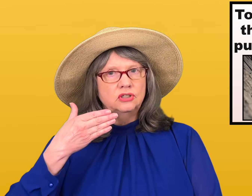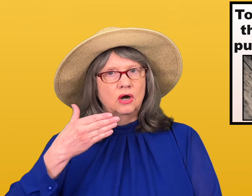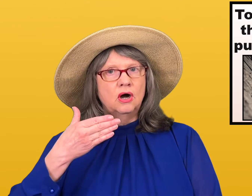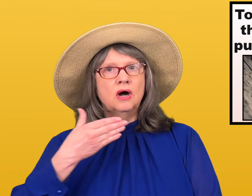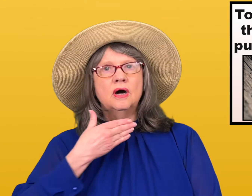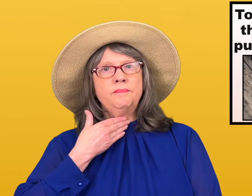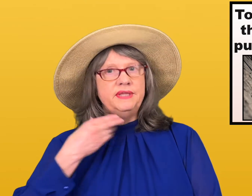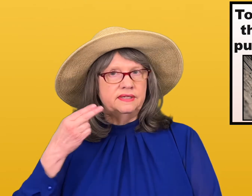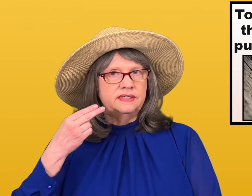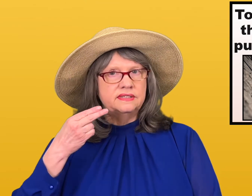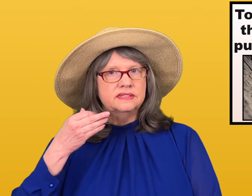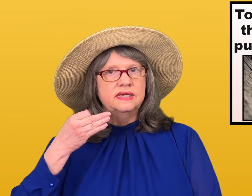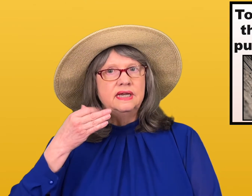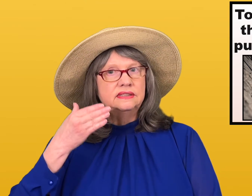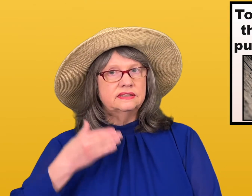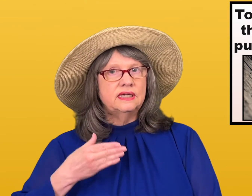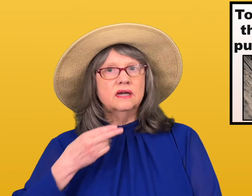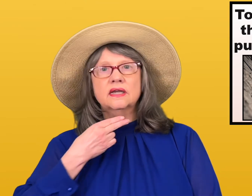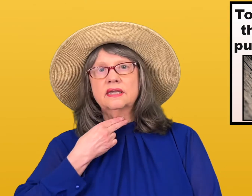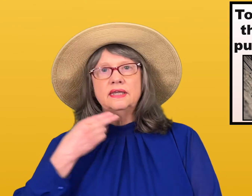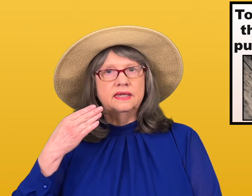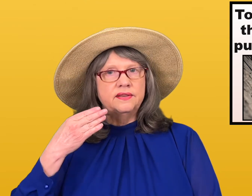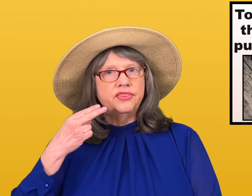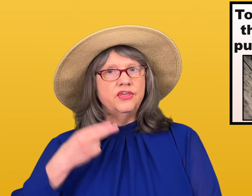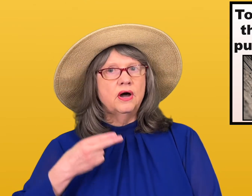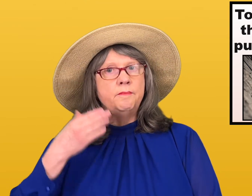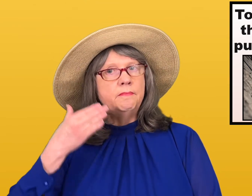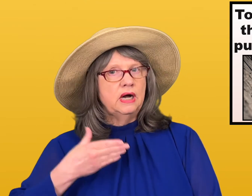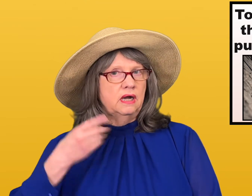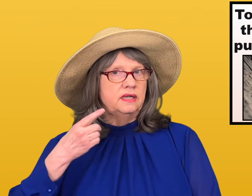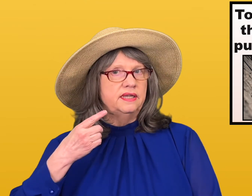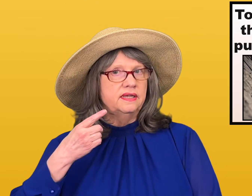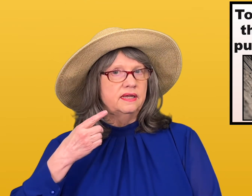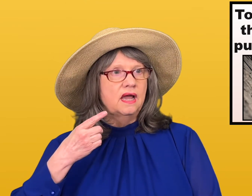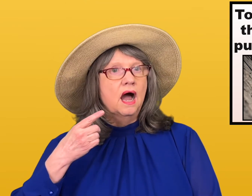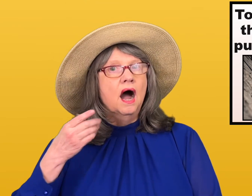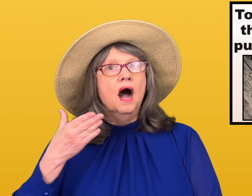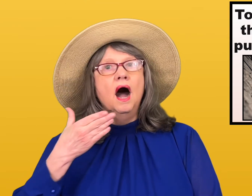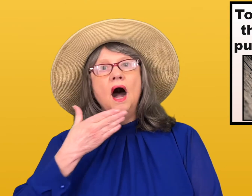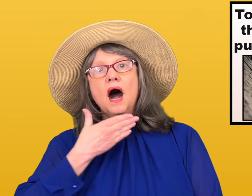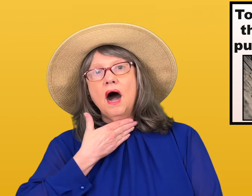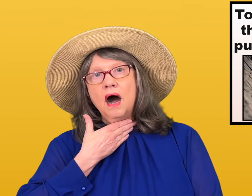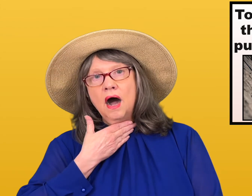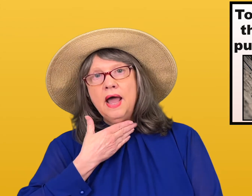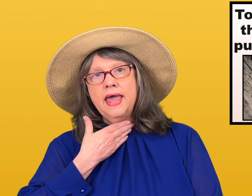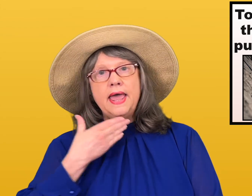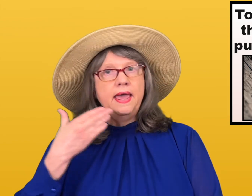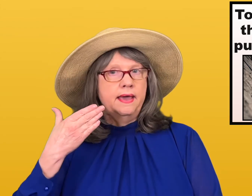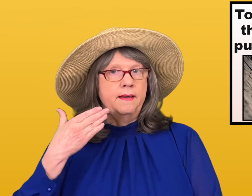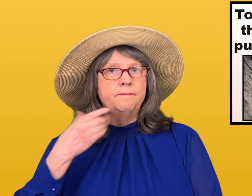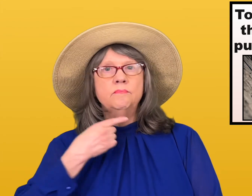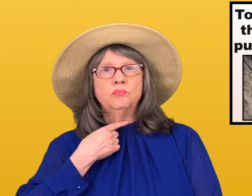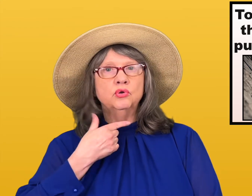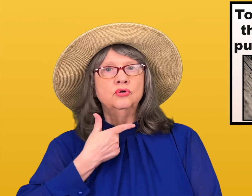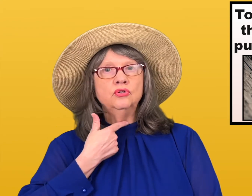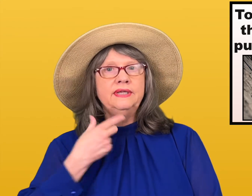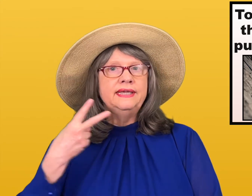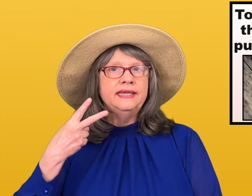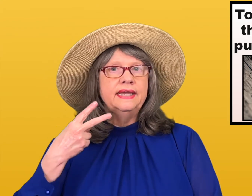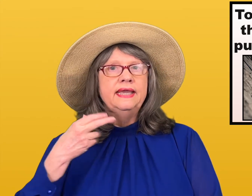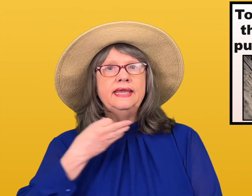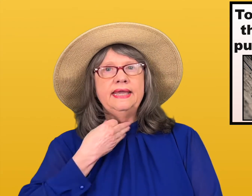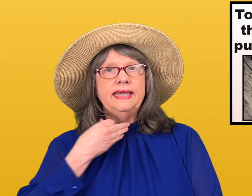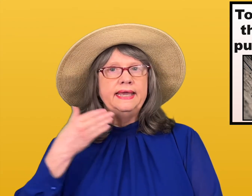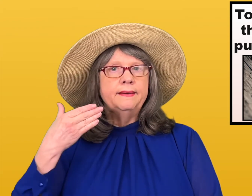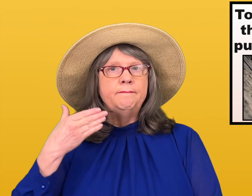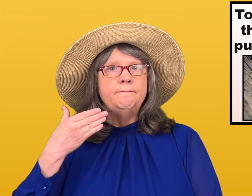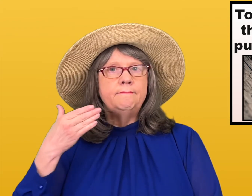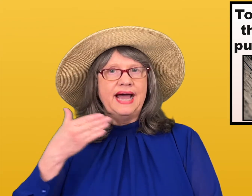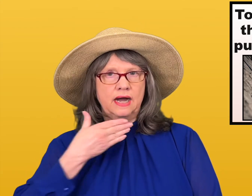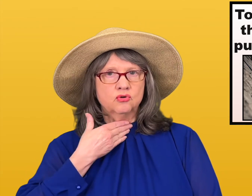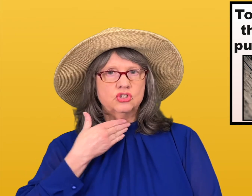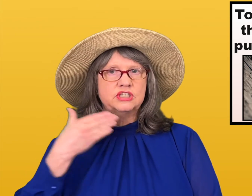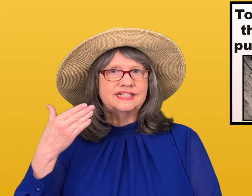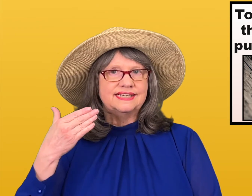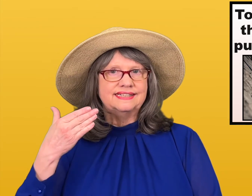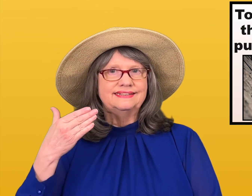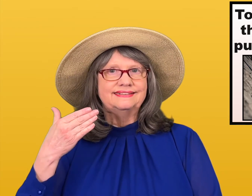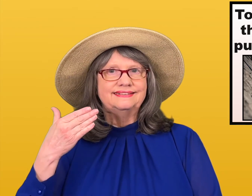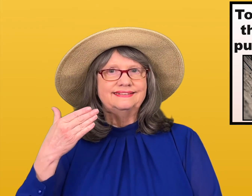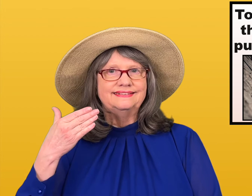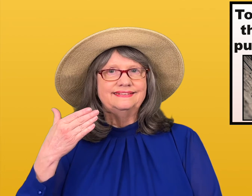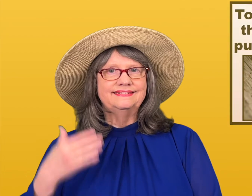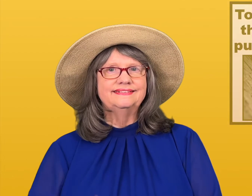Tom is stuck in the mud. I am pulling him out.